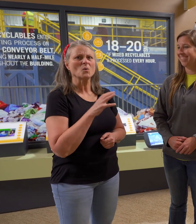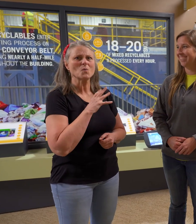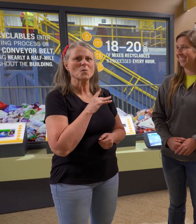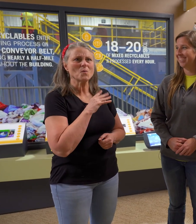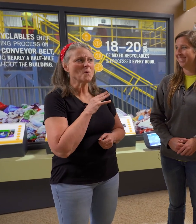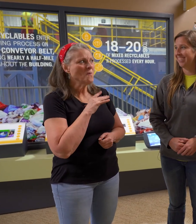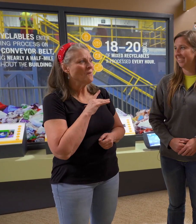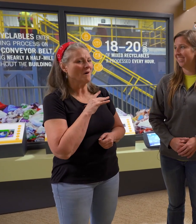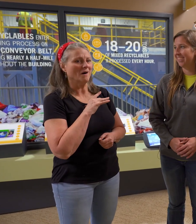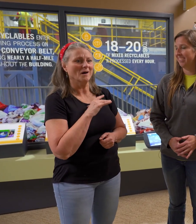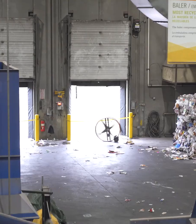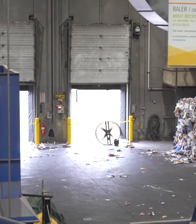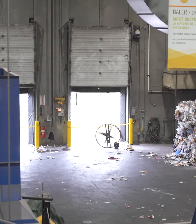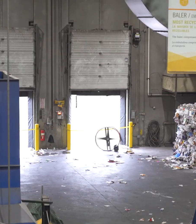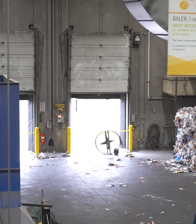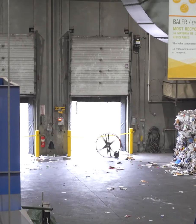Oh, that's very cool.